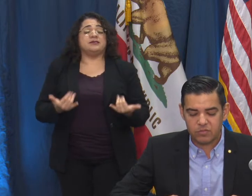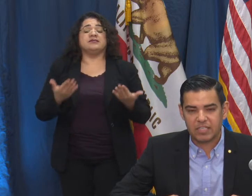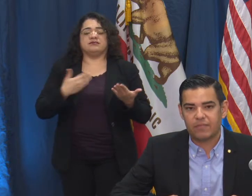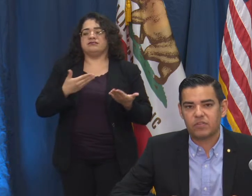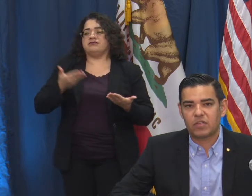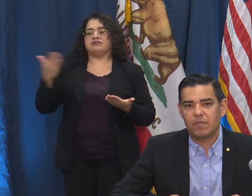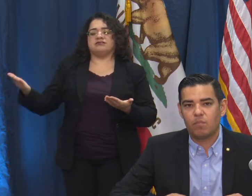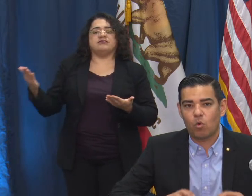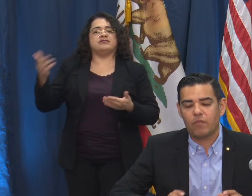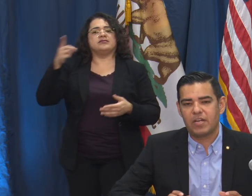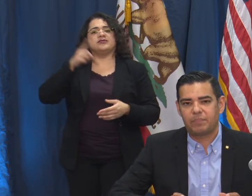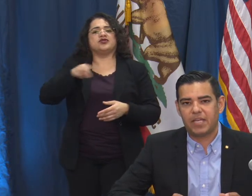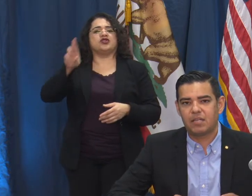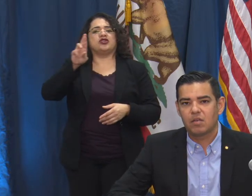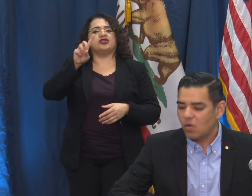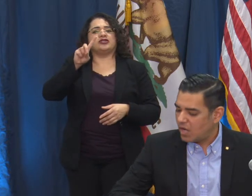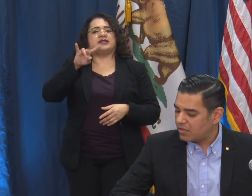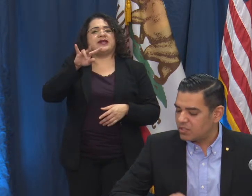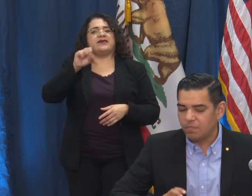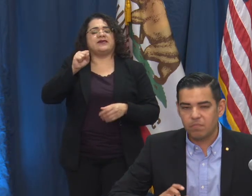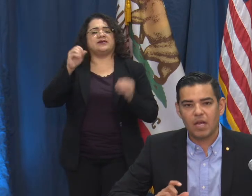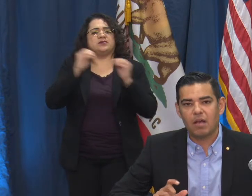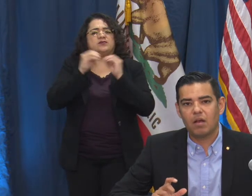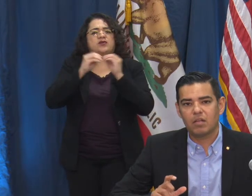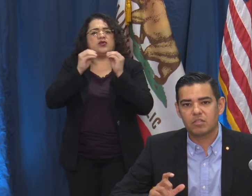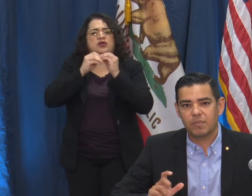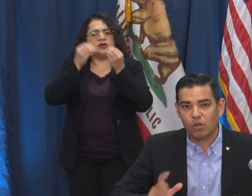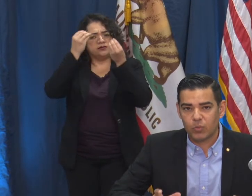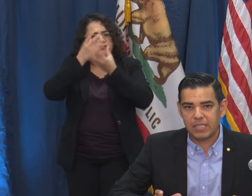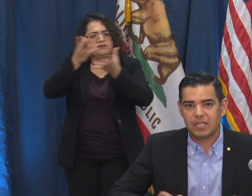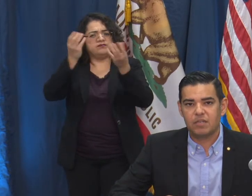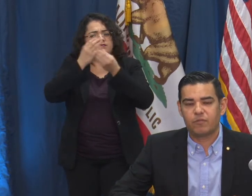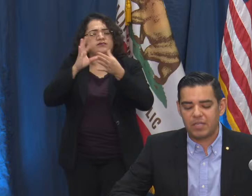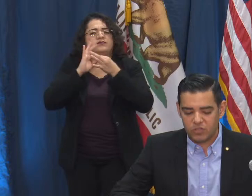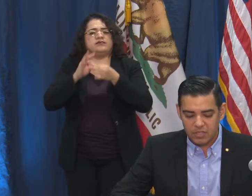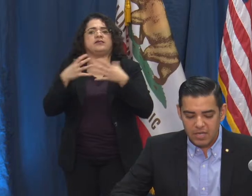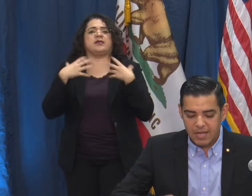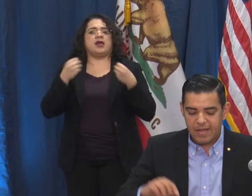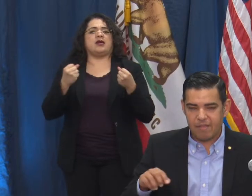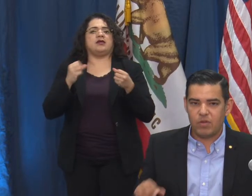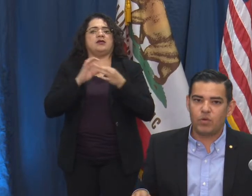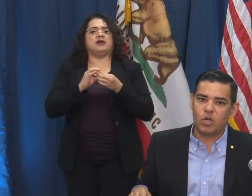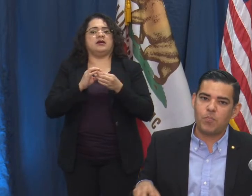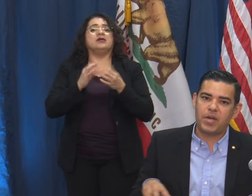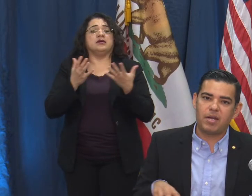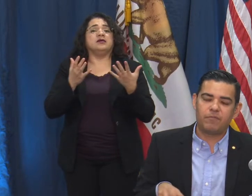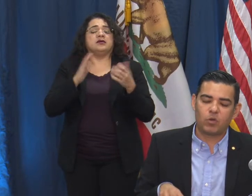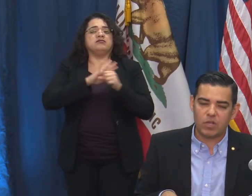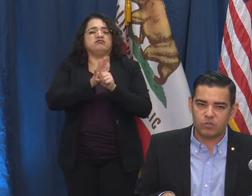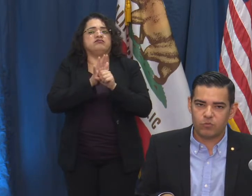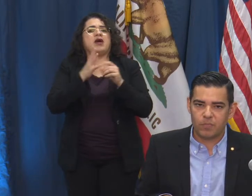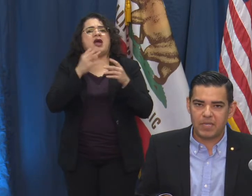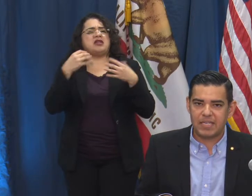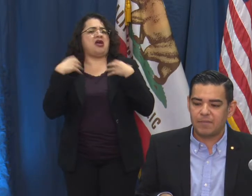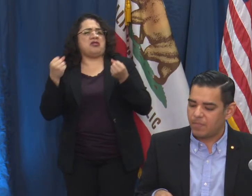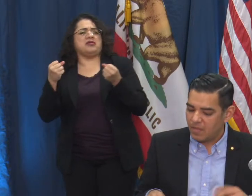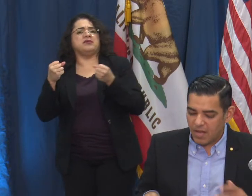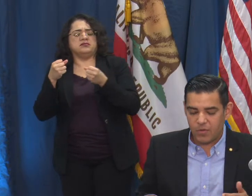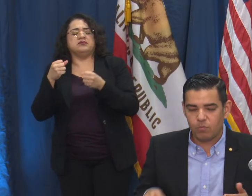who's going to give us more of an update on some health-related information and then we're going to open it up for questions from the media and then we